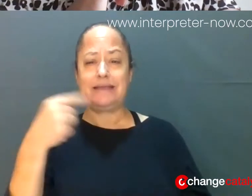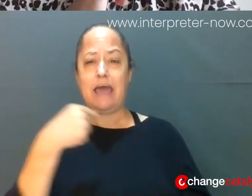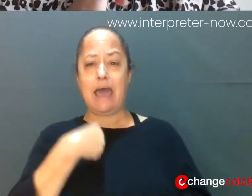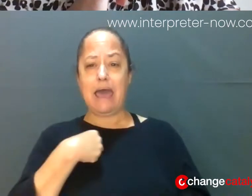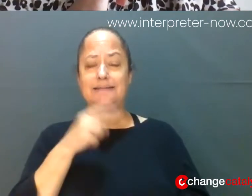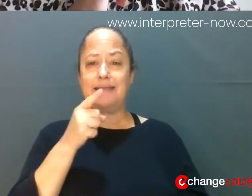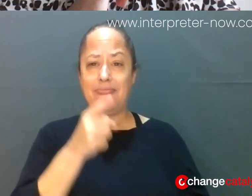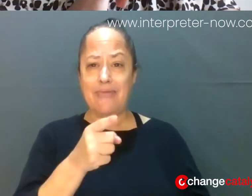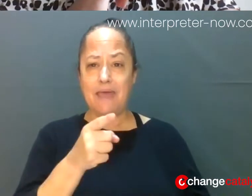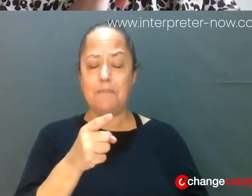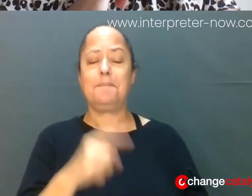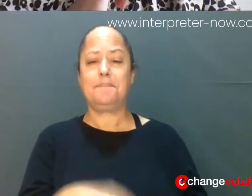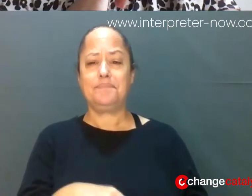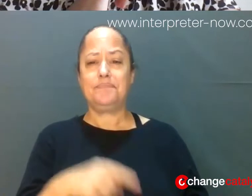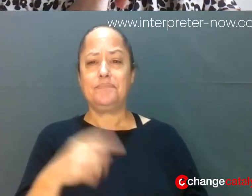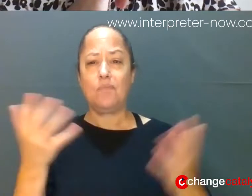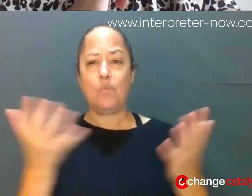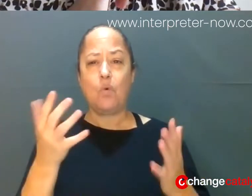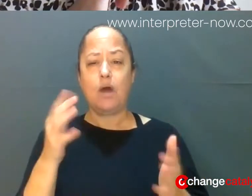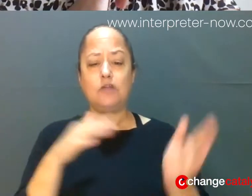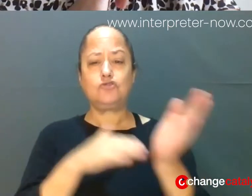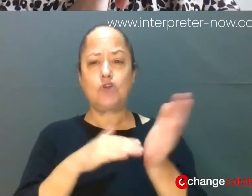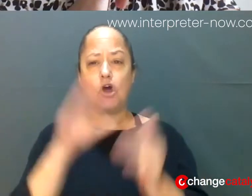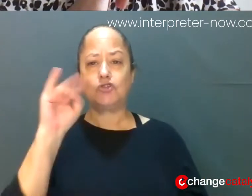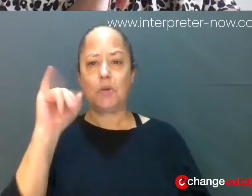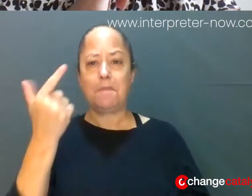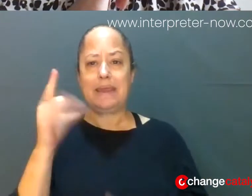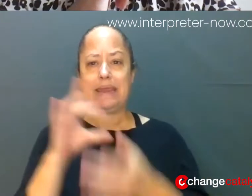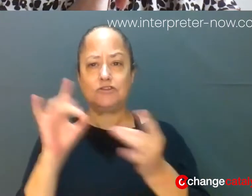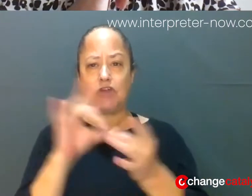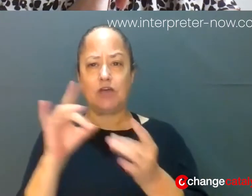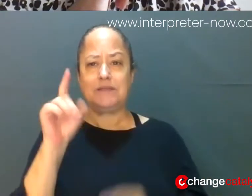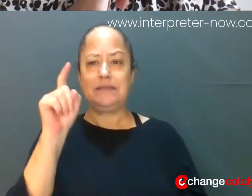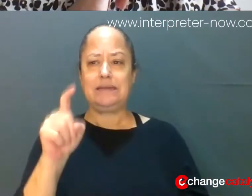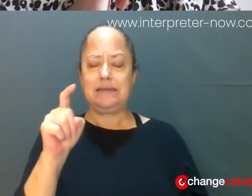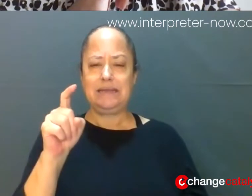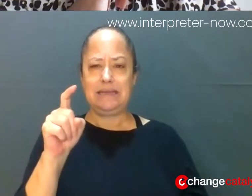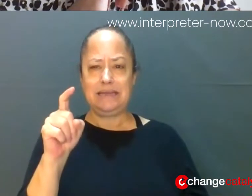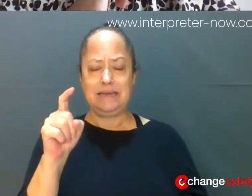I think what Dr. Ming talks about is the need for stereotypical counter exemplars, which